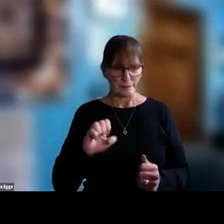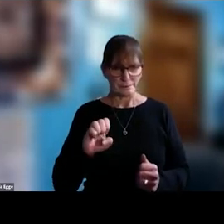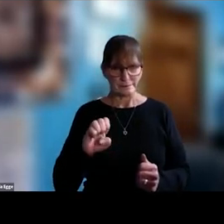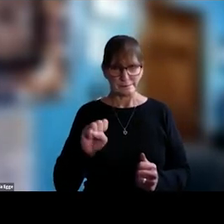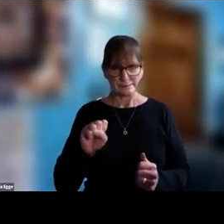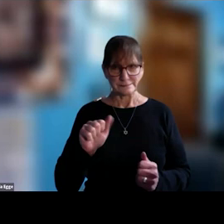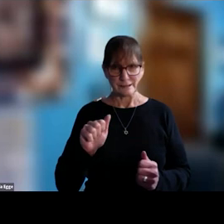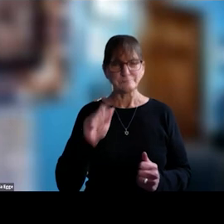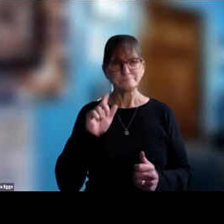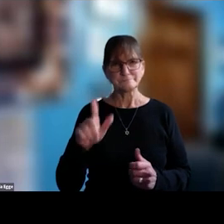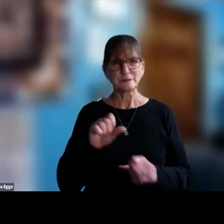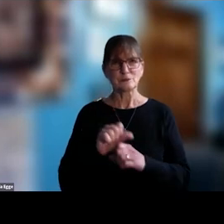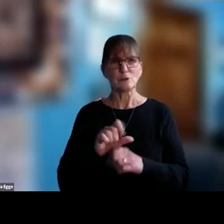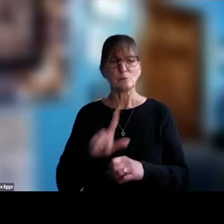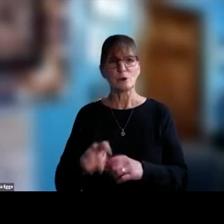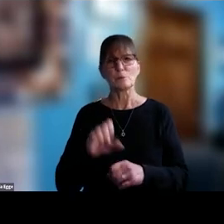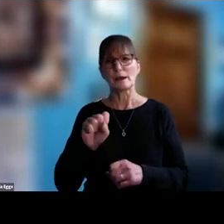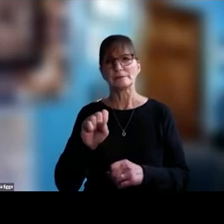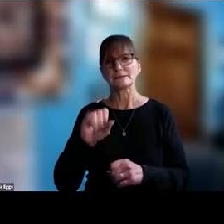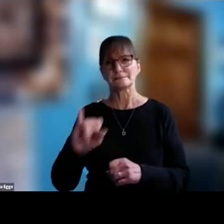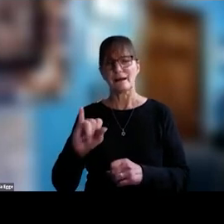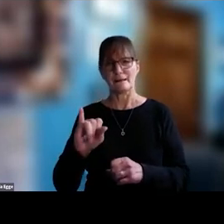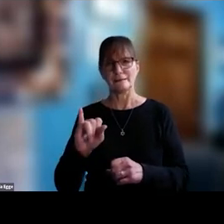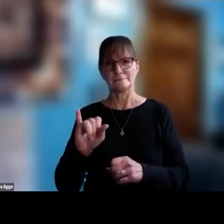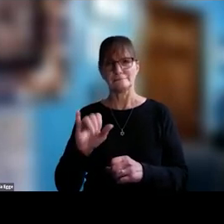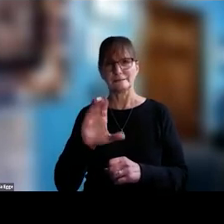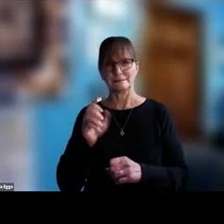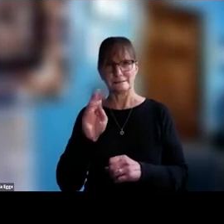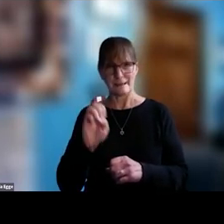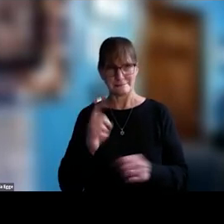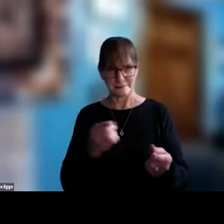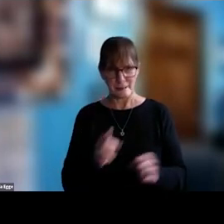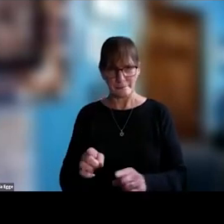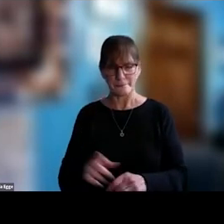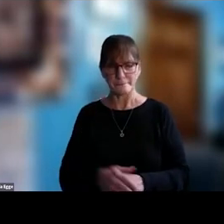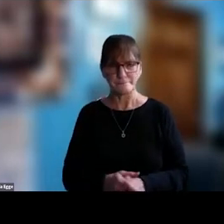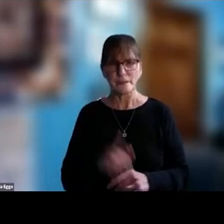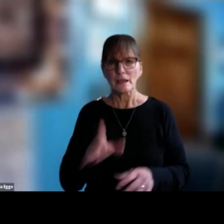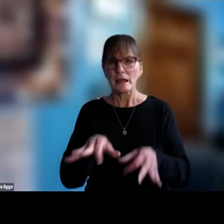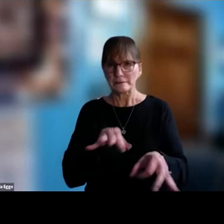she did win her SSI case. So Elisa, if you can just explain how did you get introduced